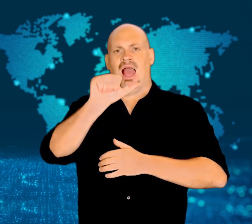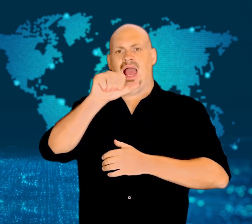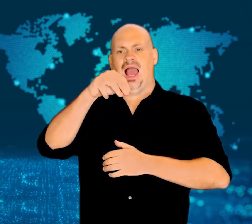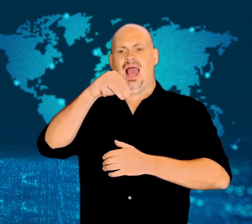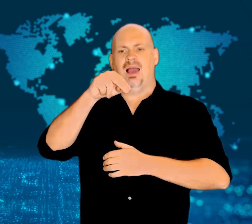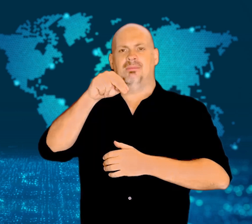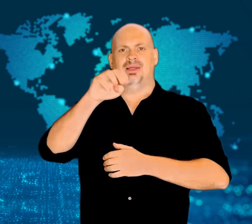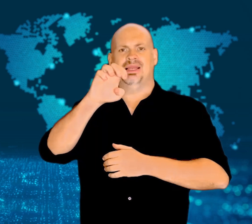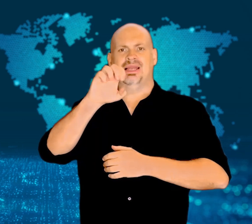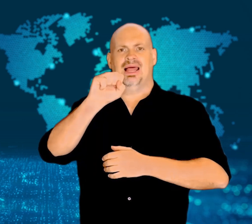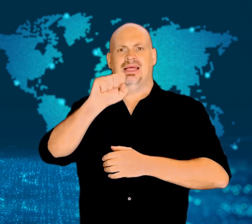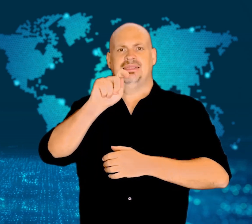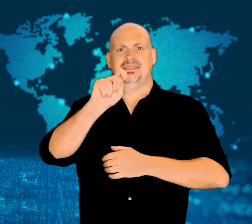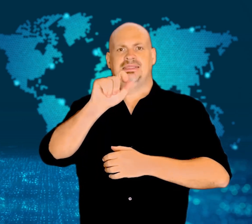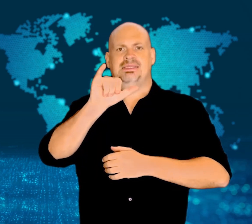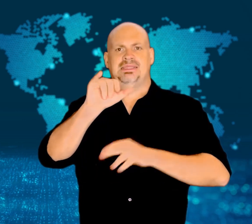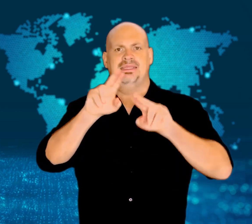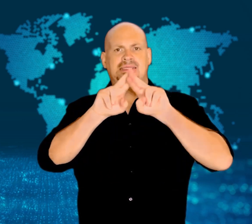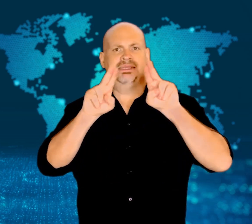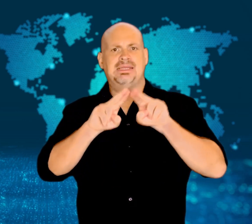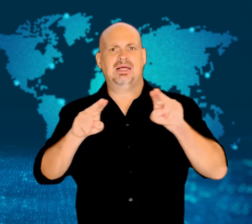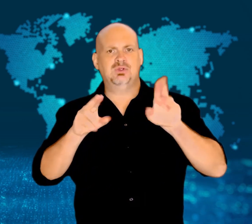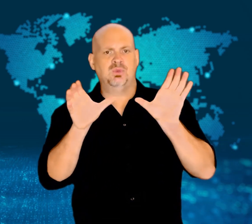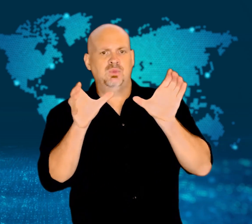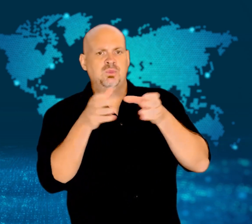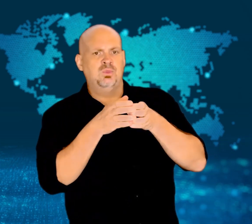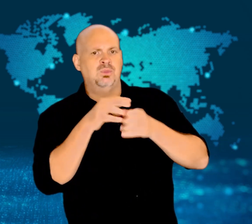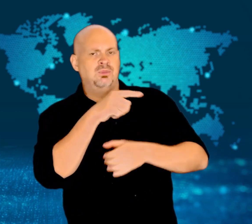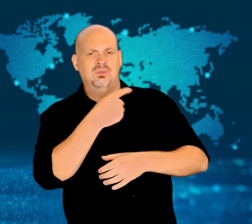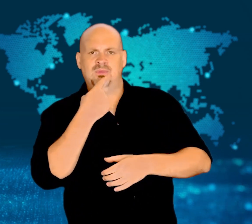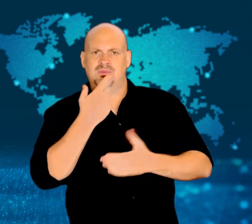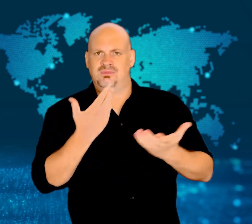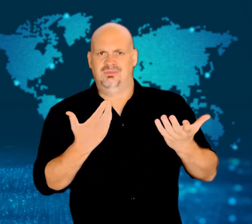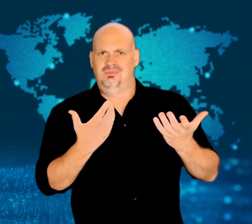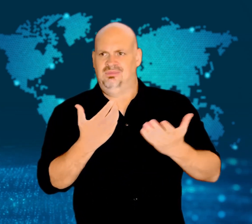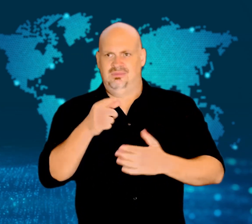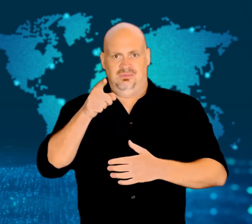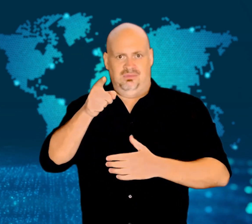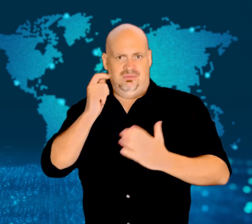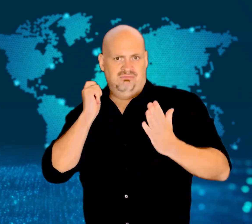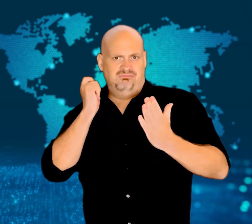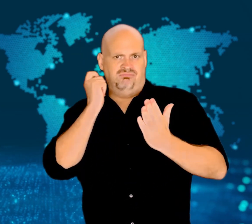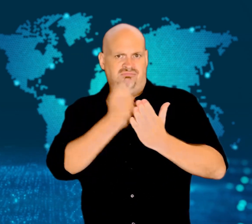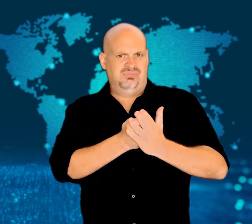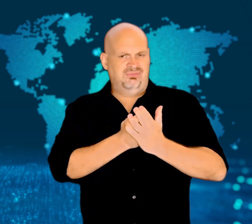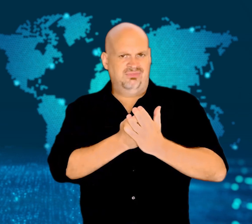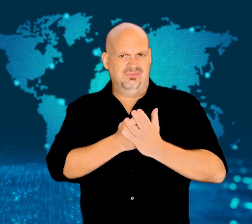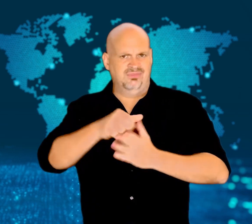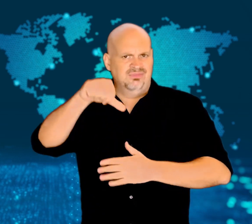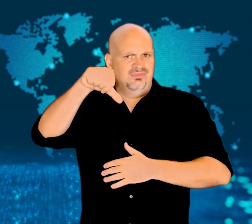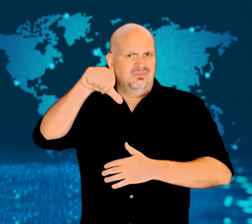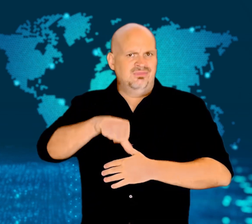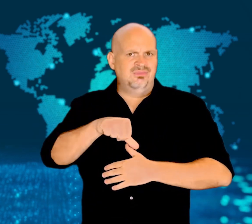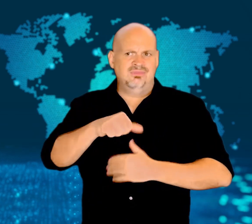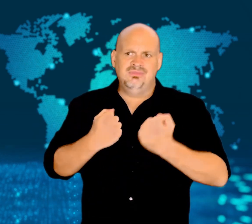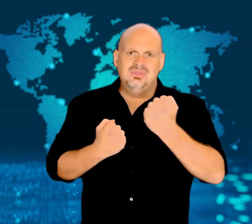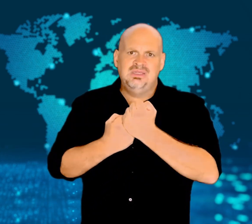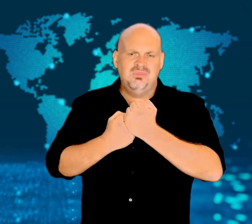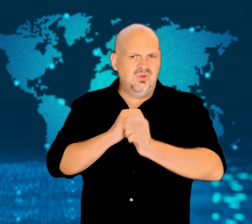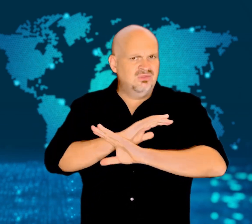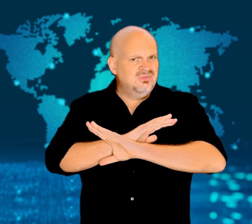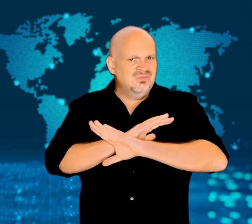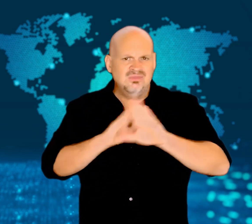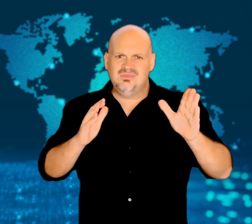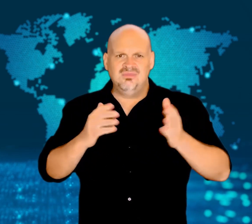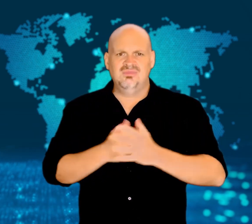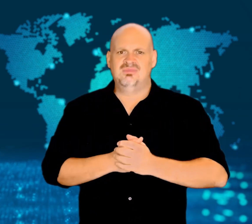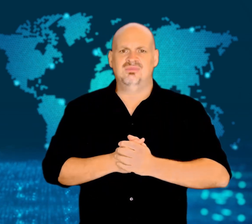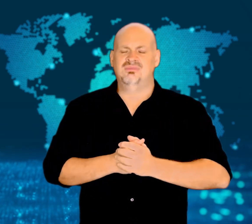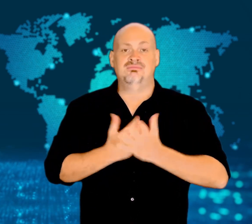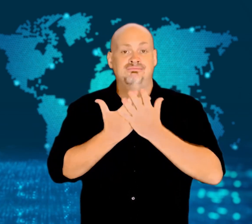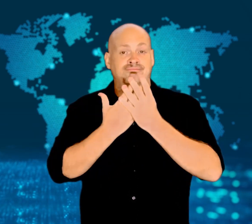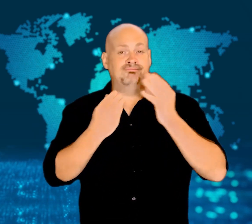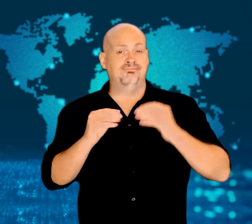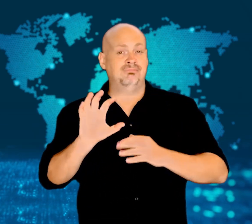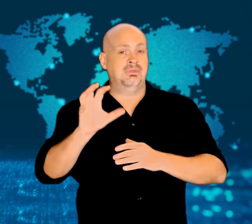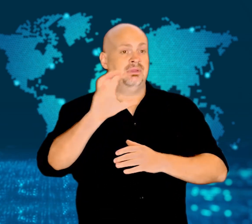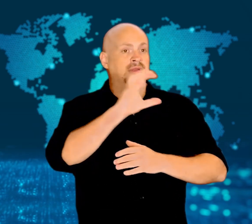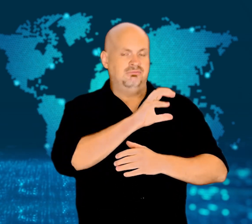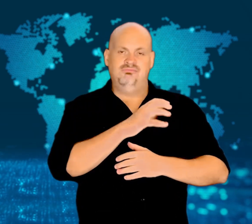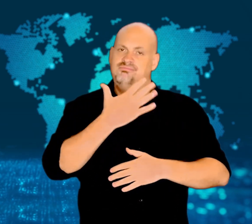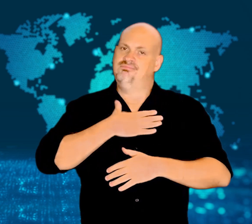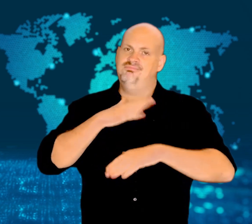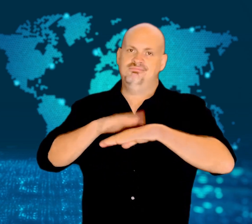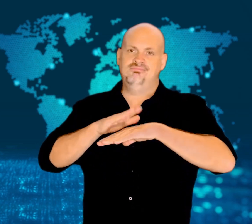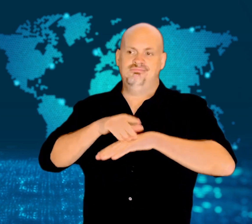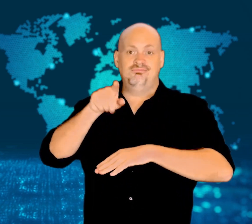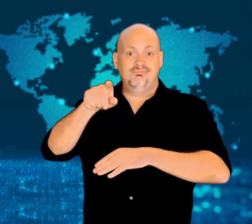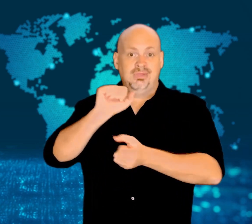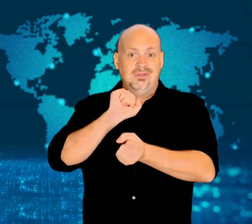Amnesty International has criticized the verdict,